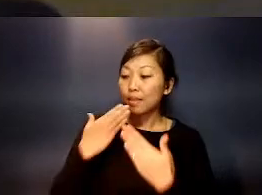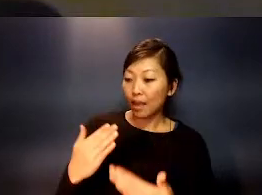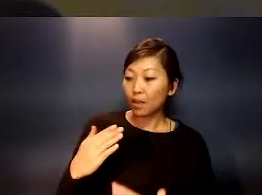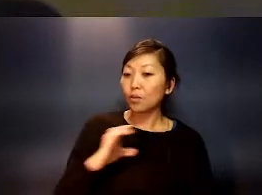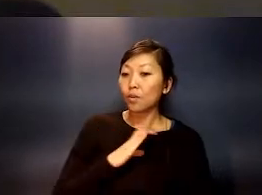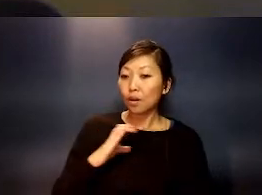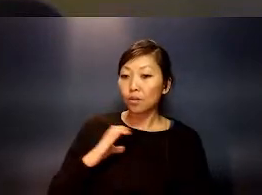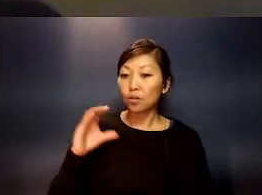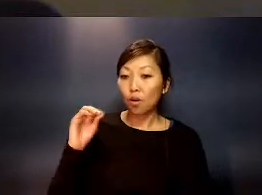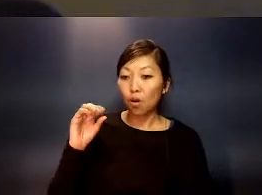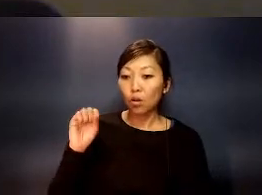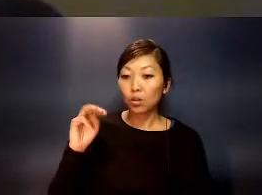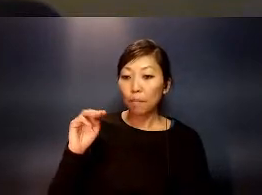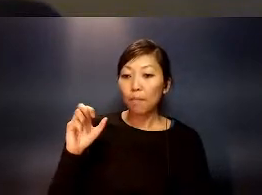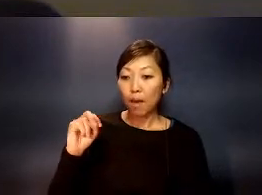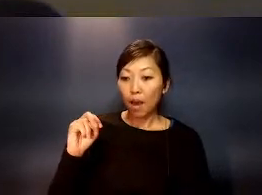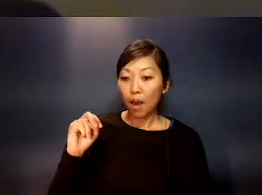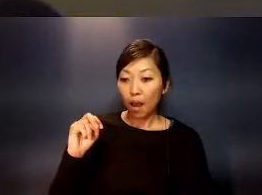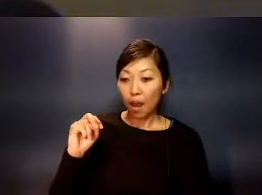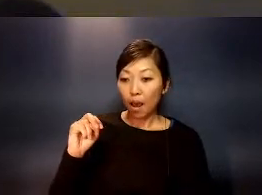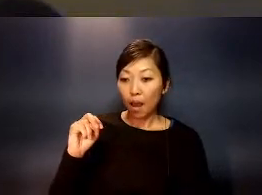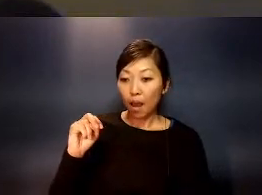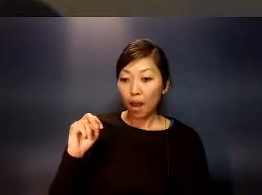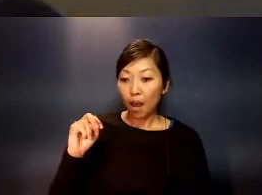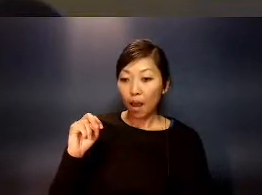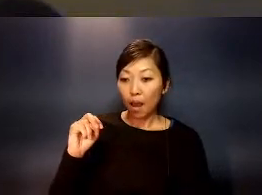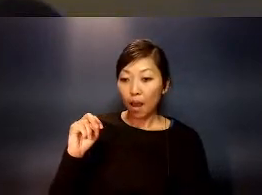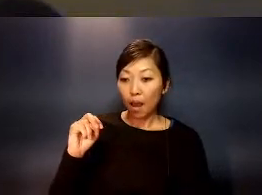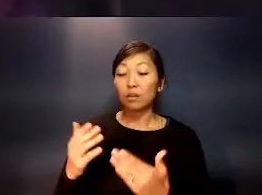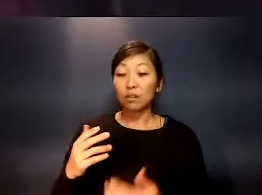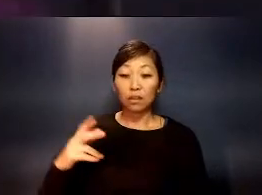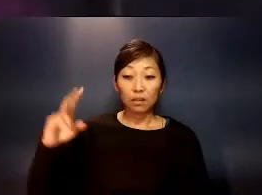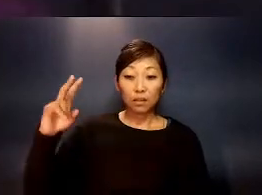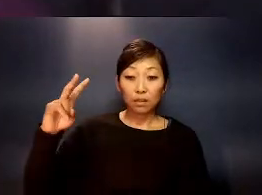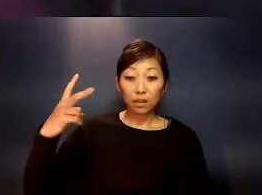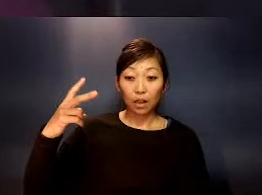I'M JUST IN QUEUE TO MAYBE OFFER SOME CONTEXT ABOUT WHERE THIS MOTION HAS COME FROM.